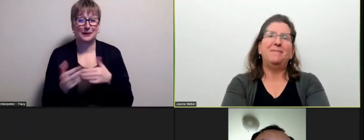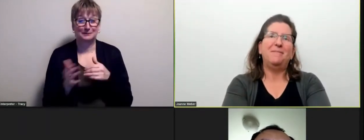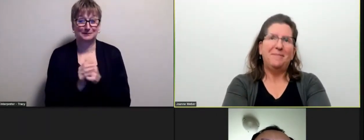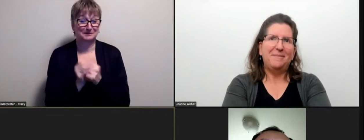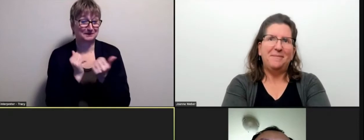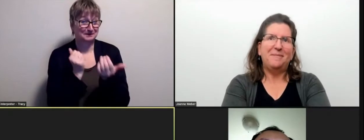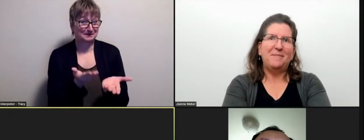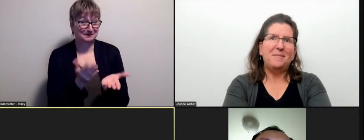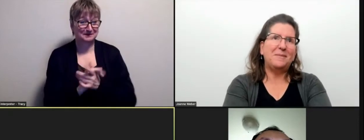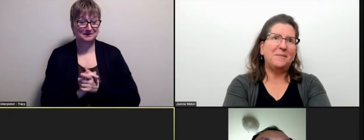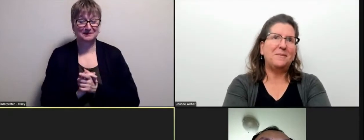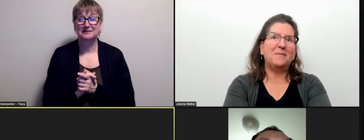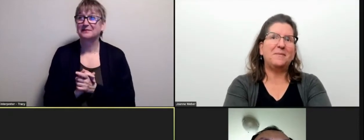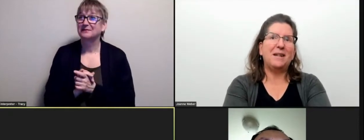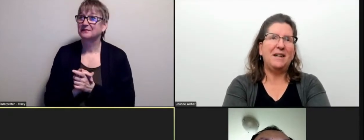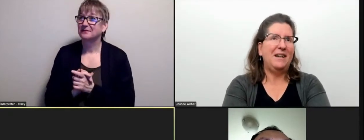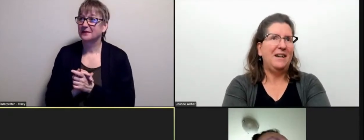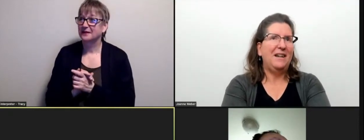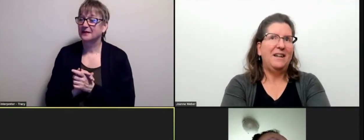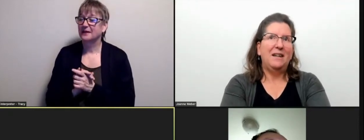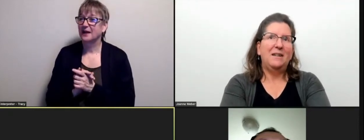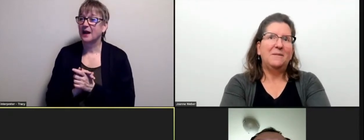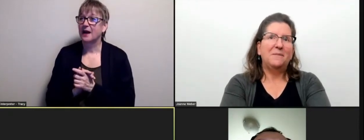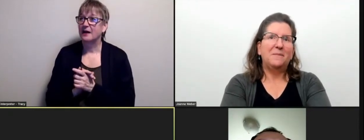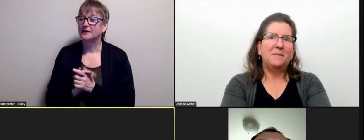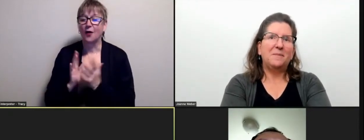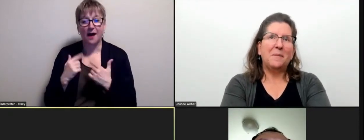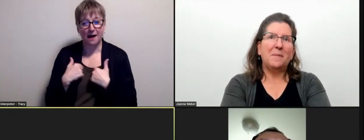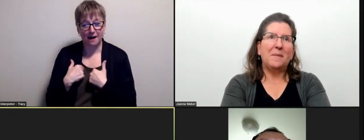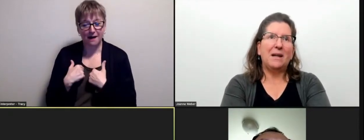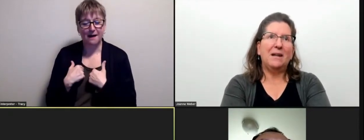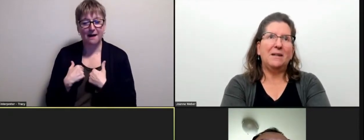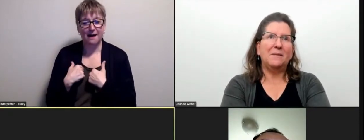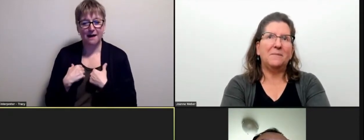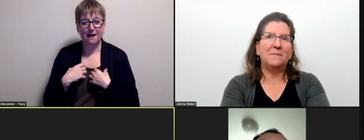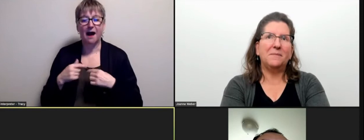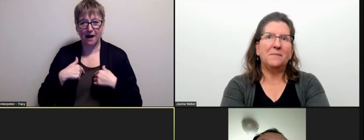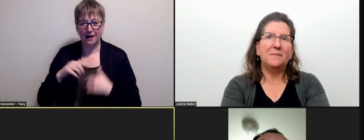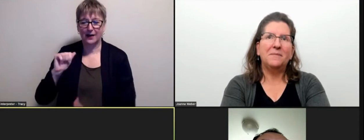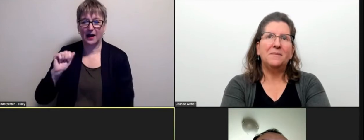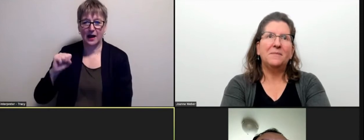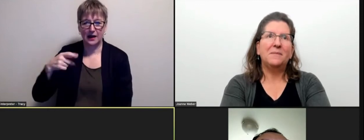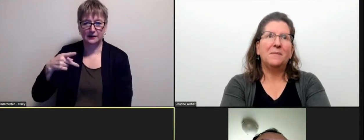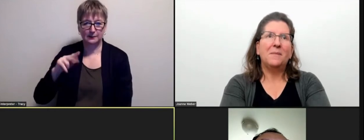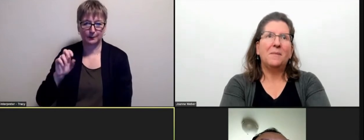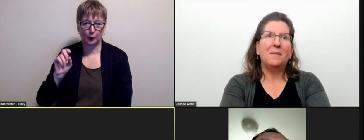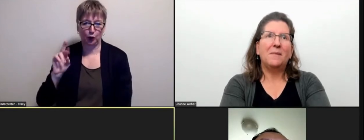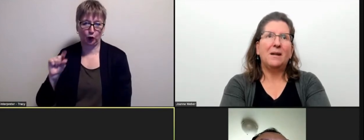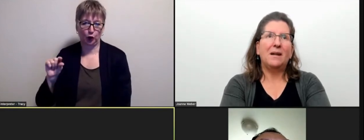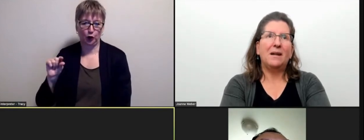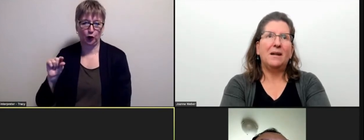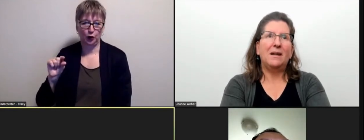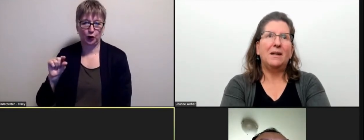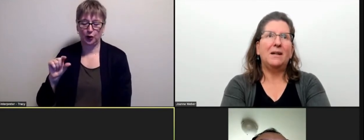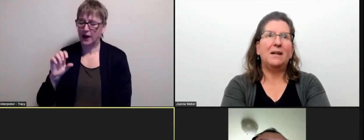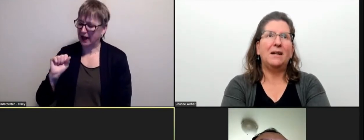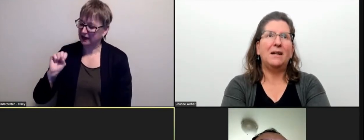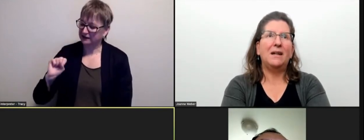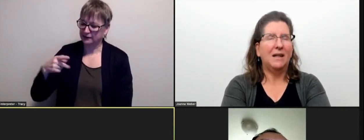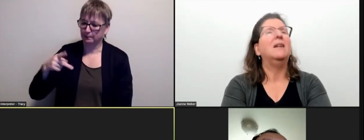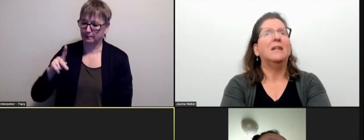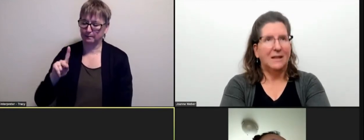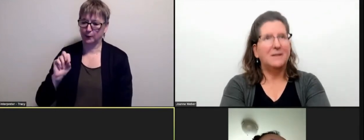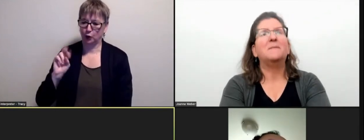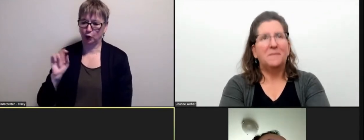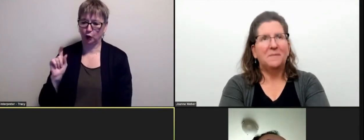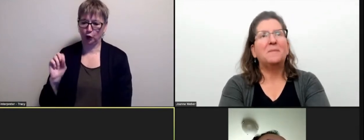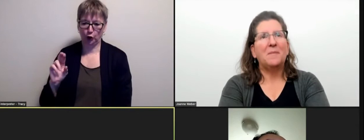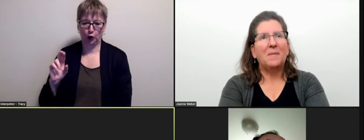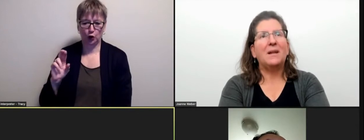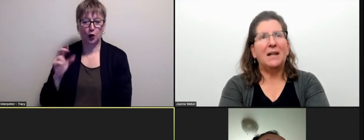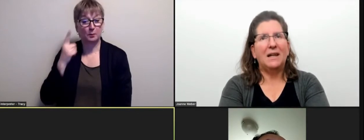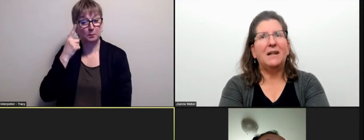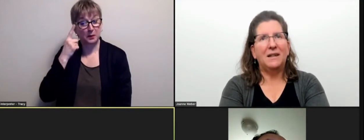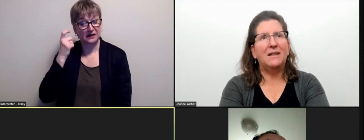Major: I have Asperger Syndrome so I think that's one of the reasons why I qualified for the program.